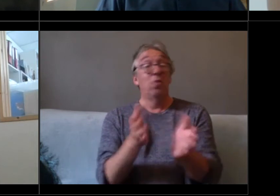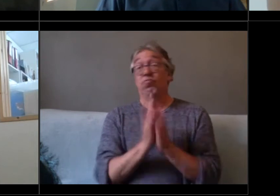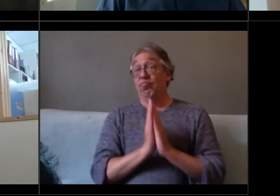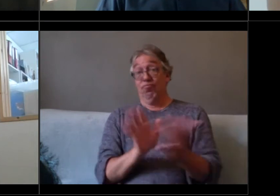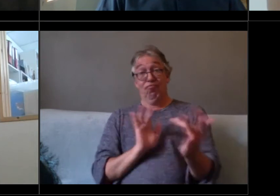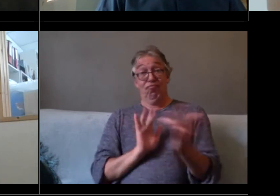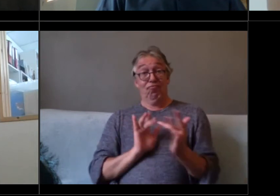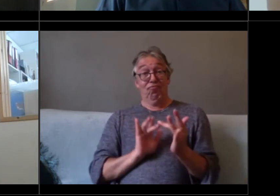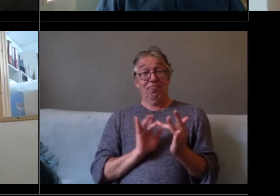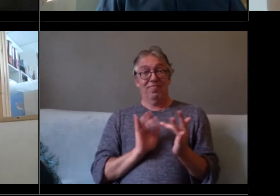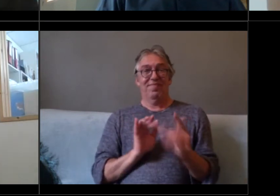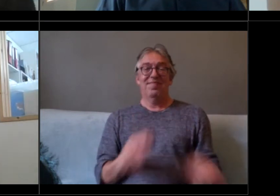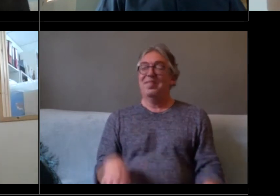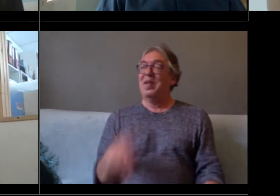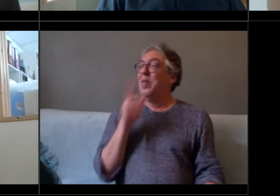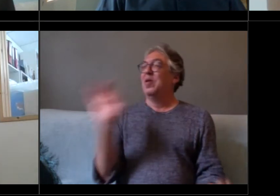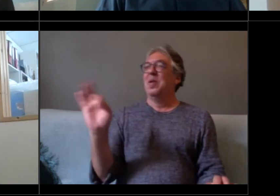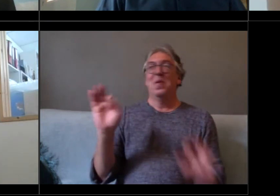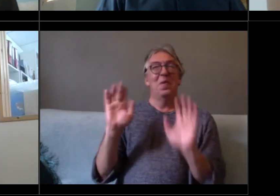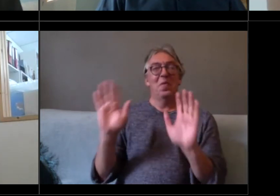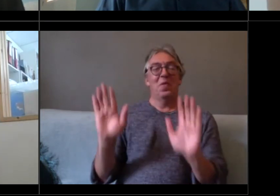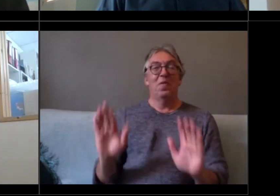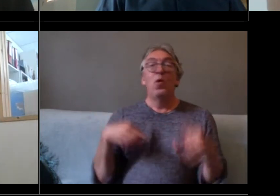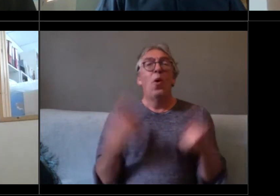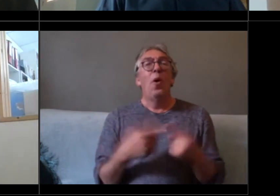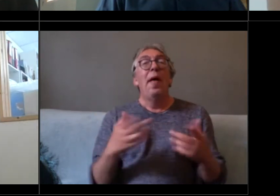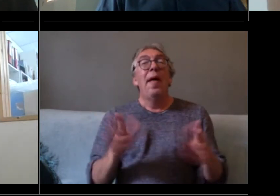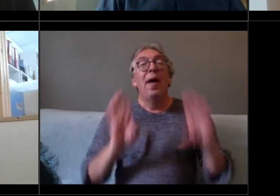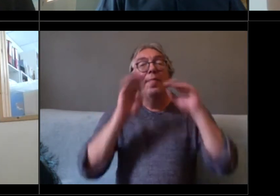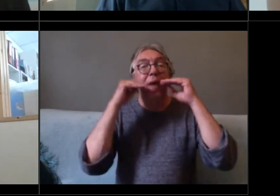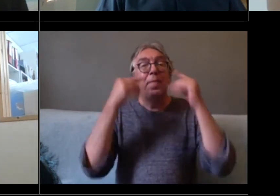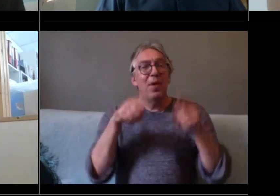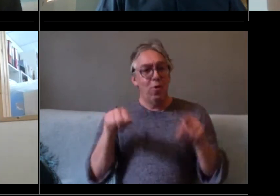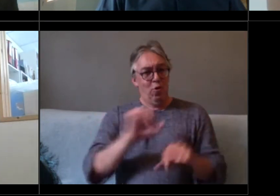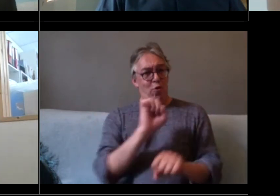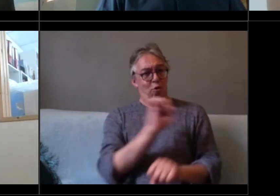We were happy to bring you all together this morning today.